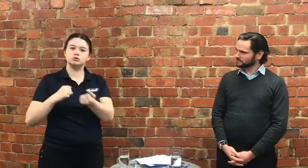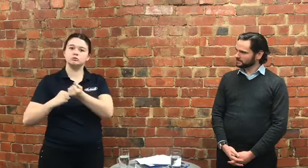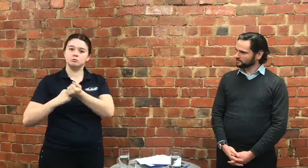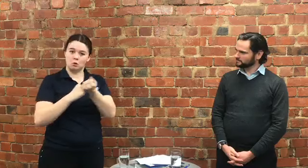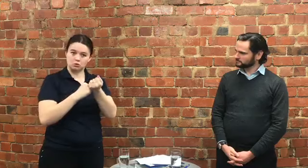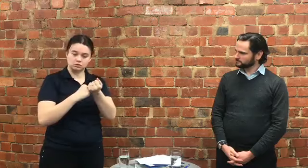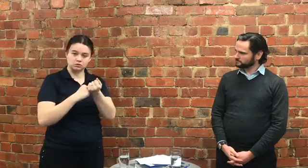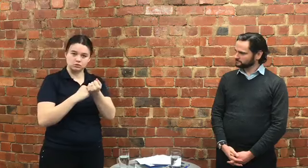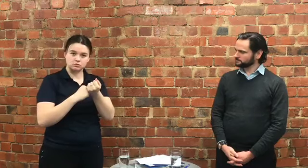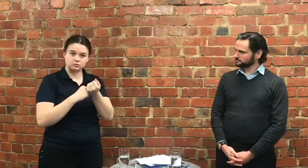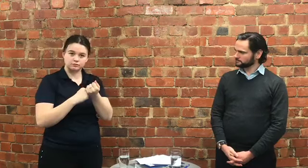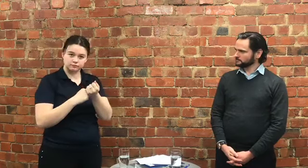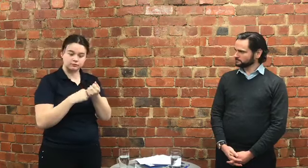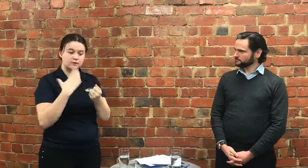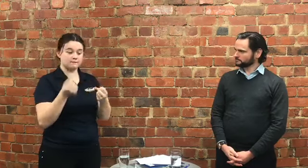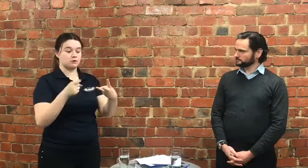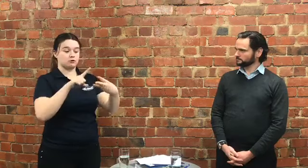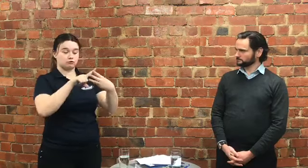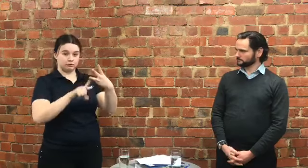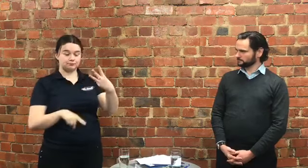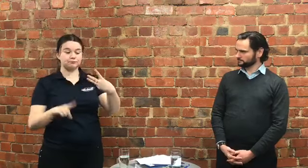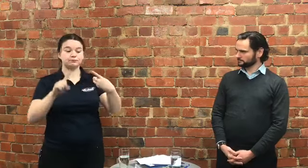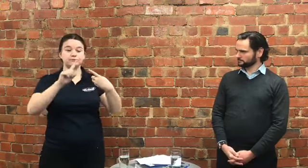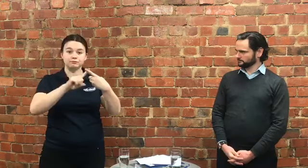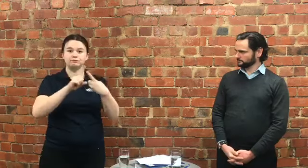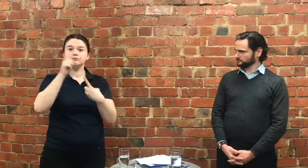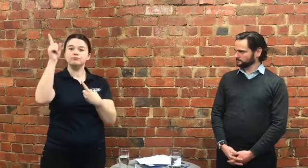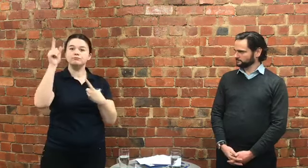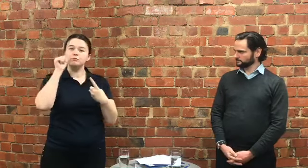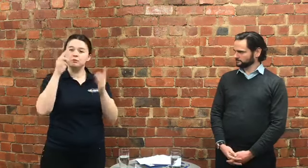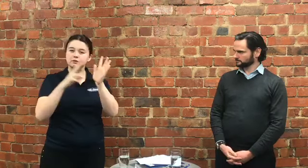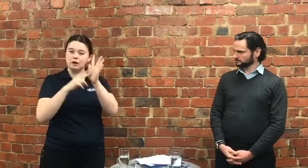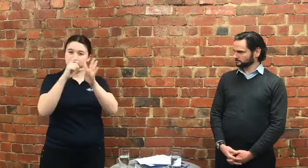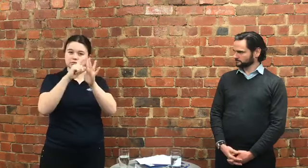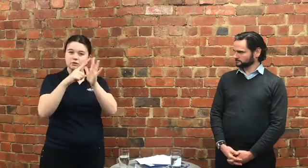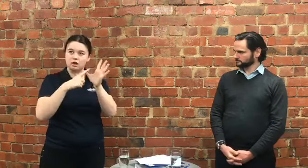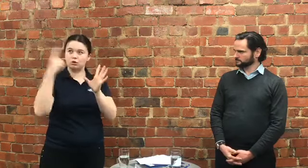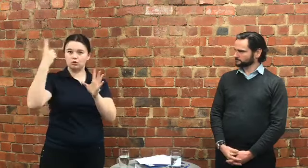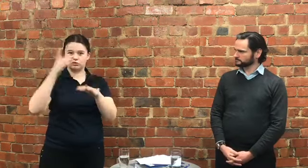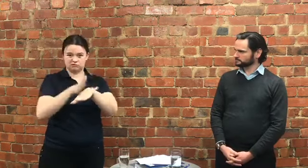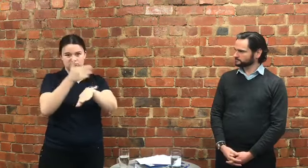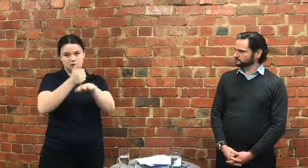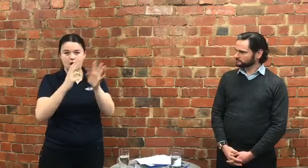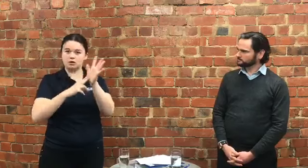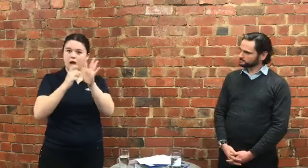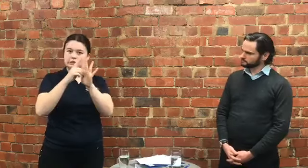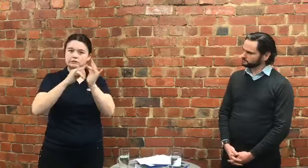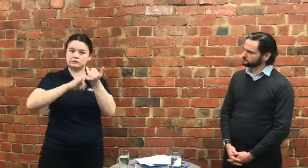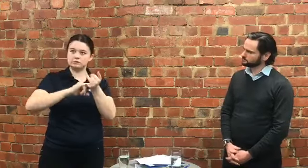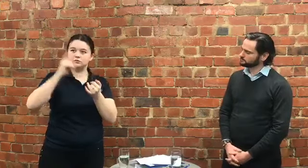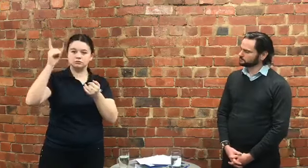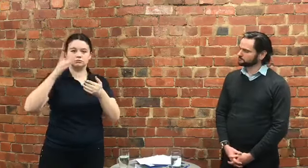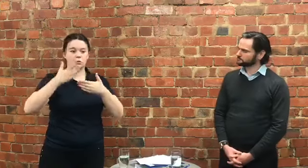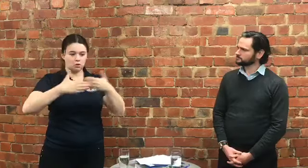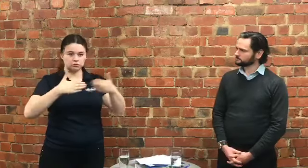The money is set aside for you to be able to be provided with support. So, first of all, we have the NDIA,